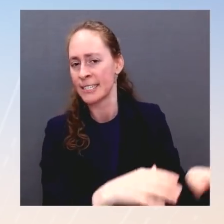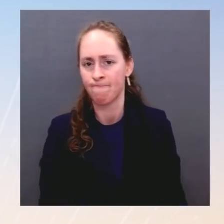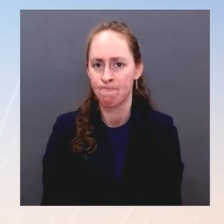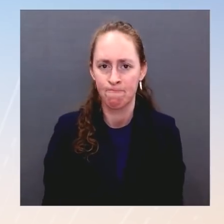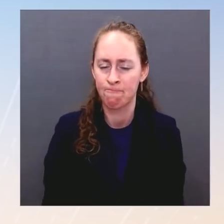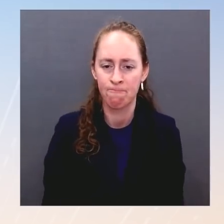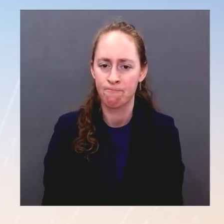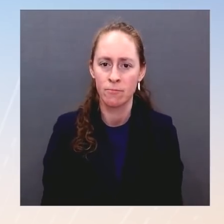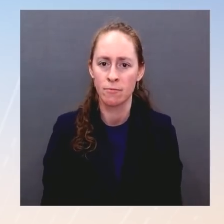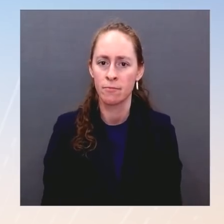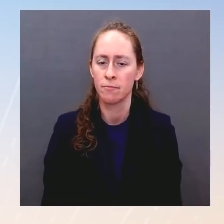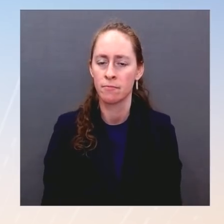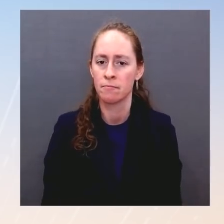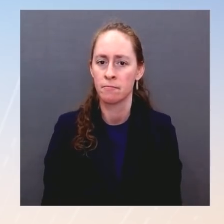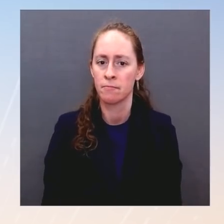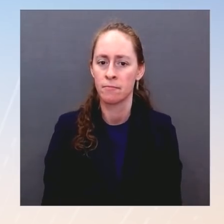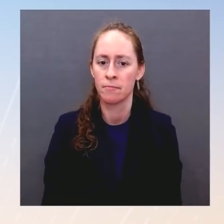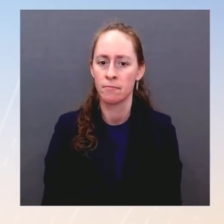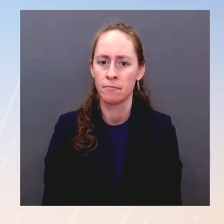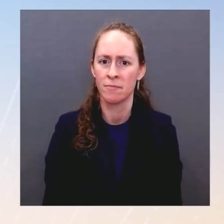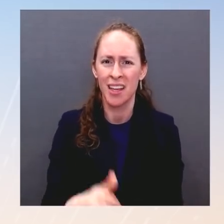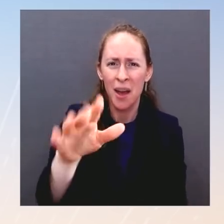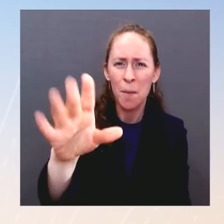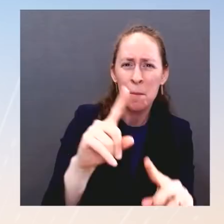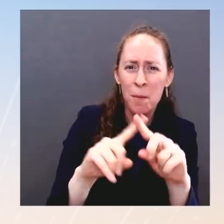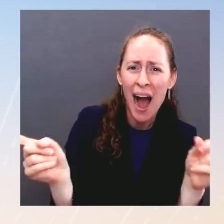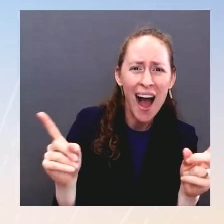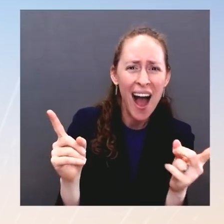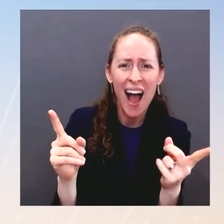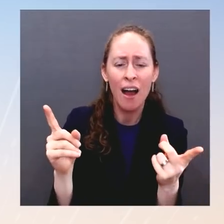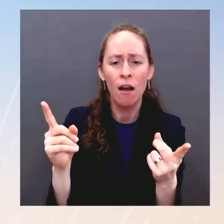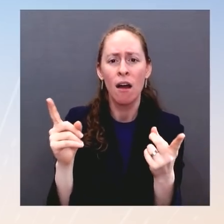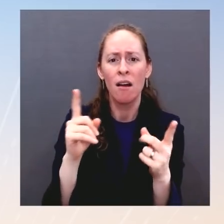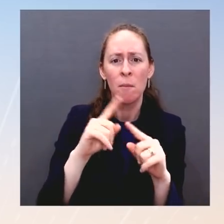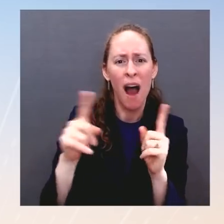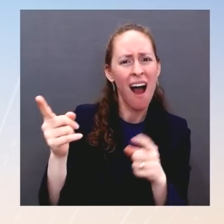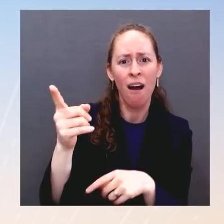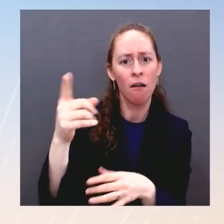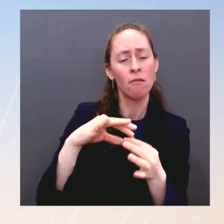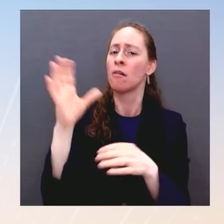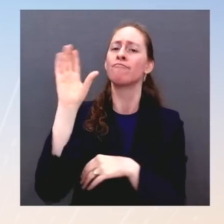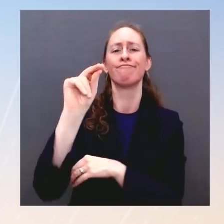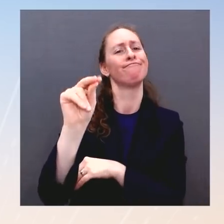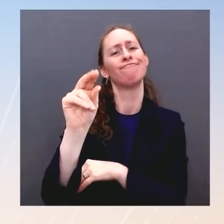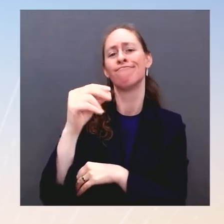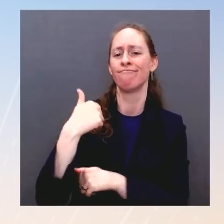what could have been a threat to deter Putin from invading and to further push into Ukraine?